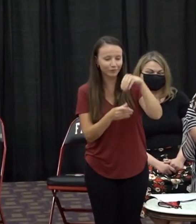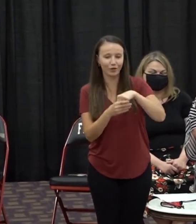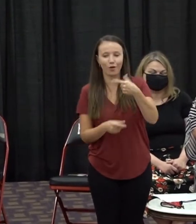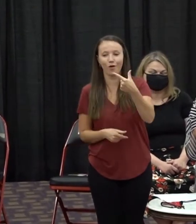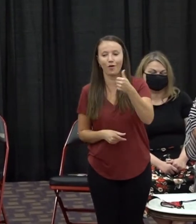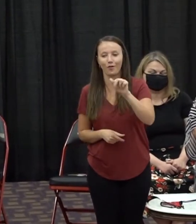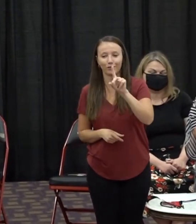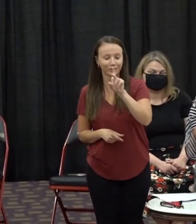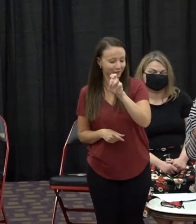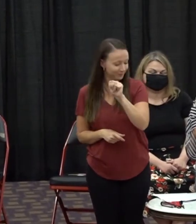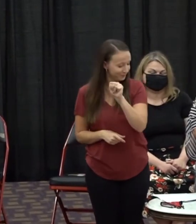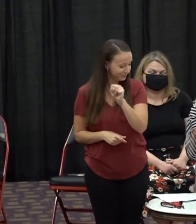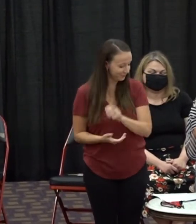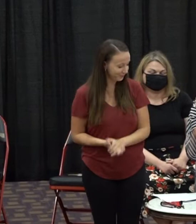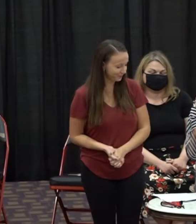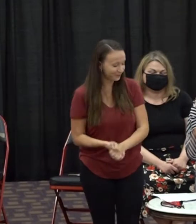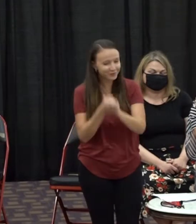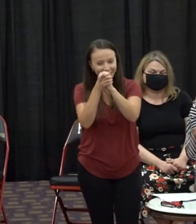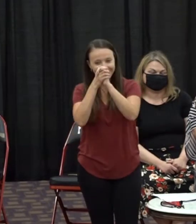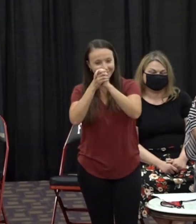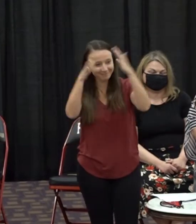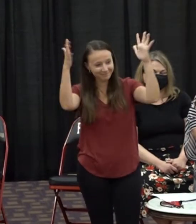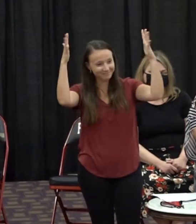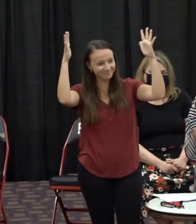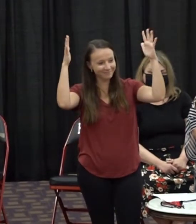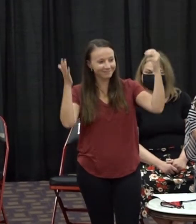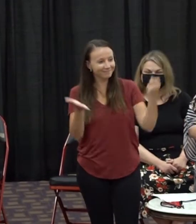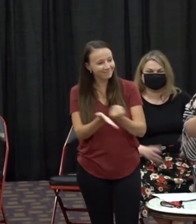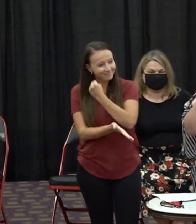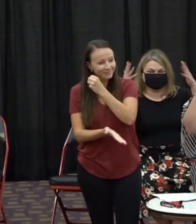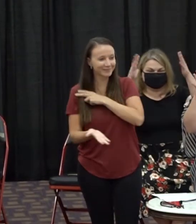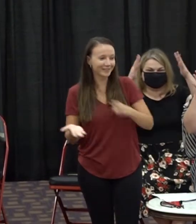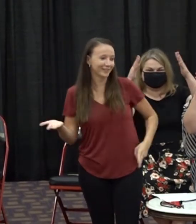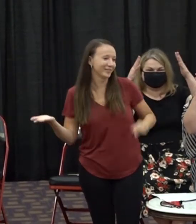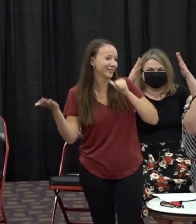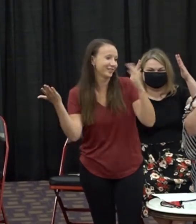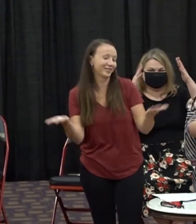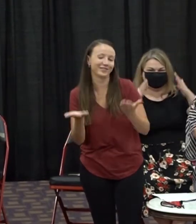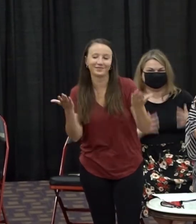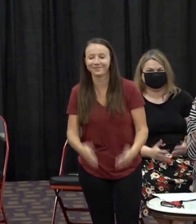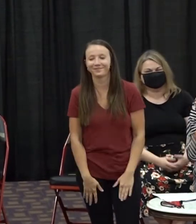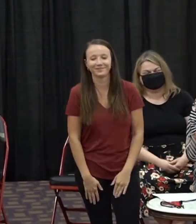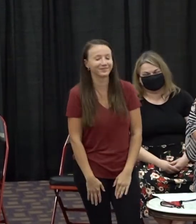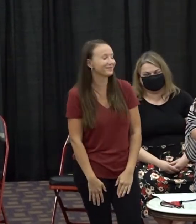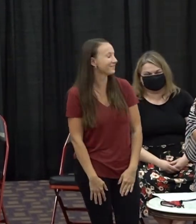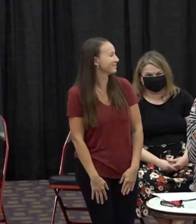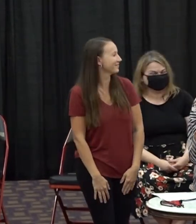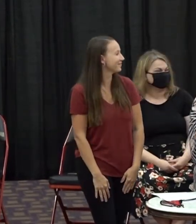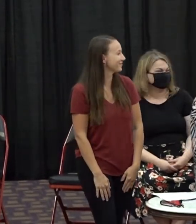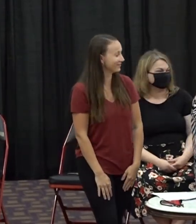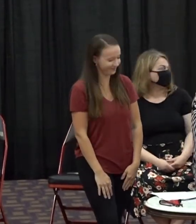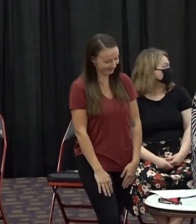Learning and growing everyday, like a garden. Congratulations! But, unfortunately, she's not here.